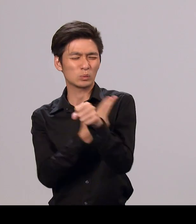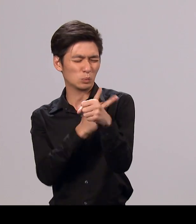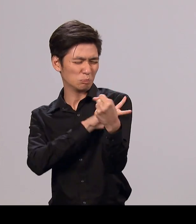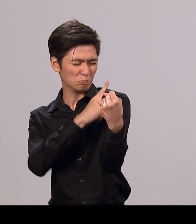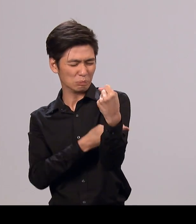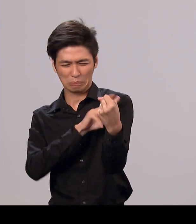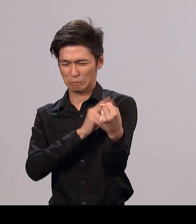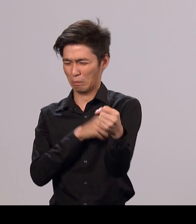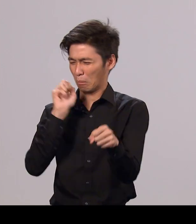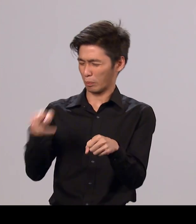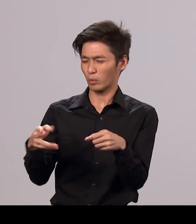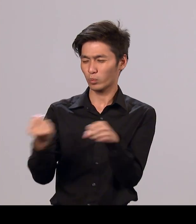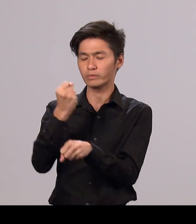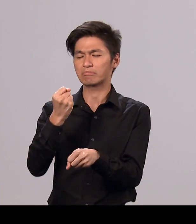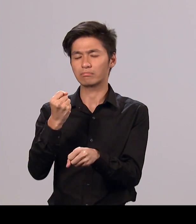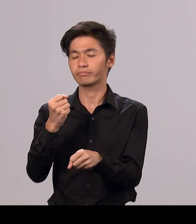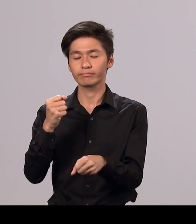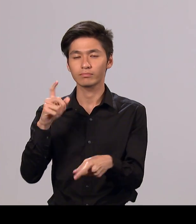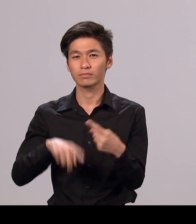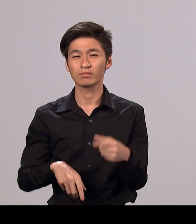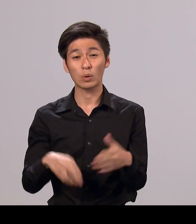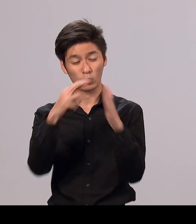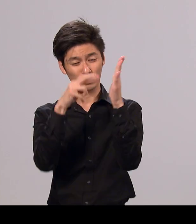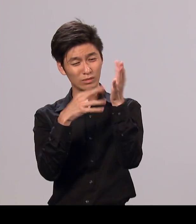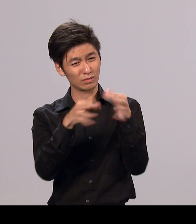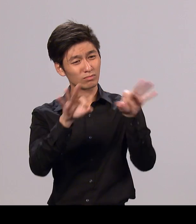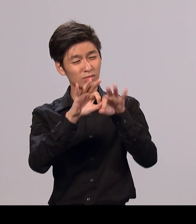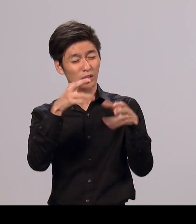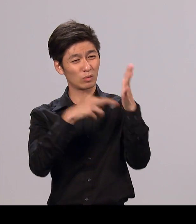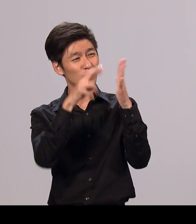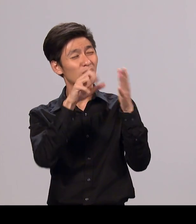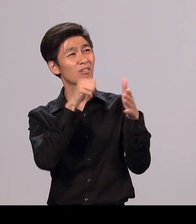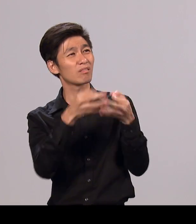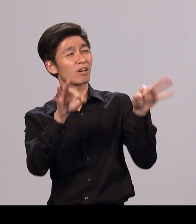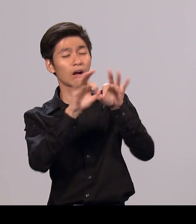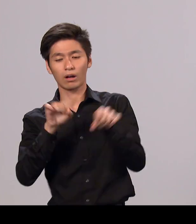If rules don't matter, then small countries like Singapore have no chance of survival.